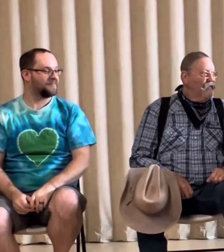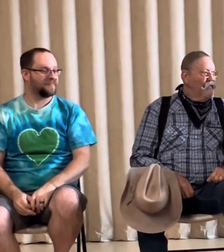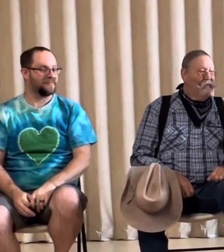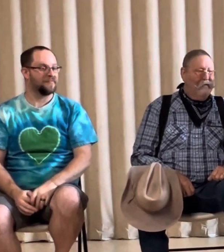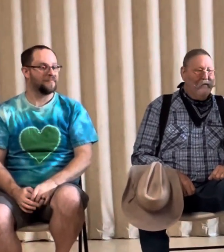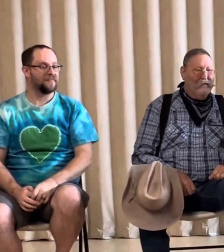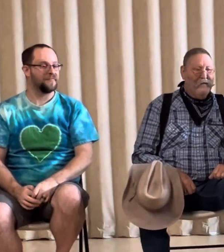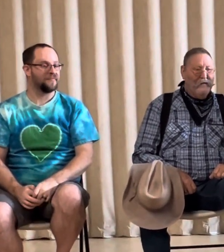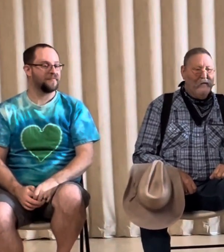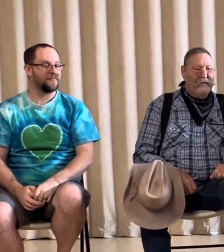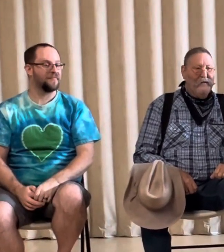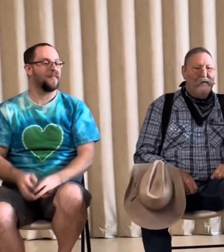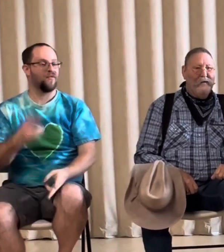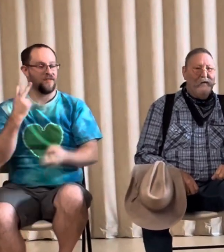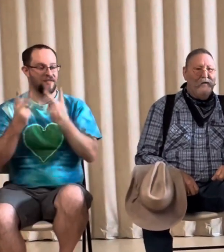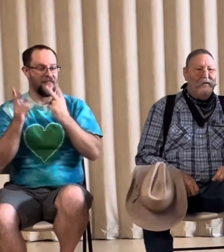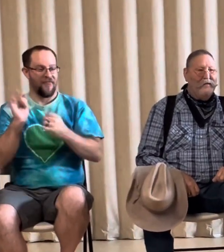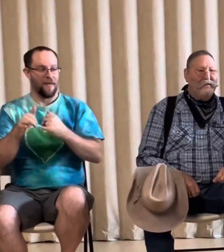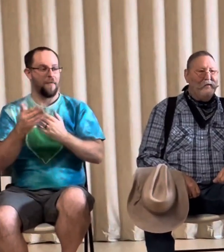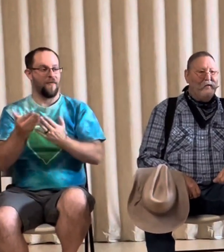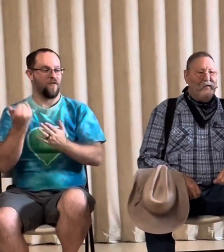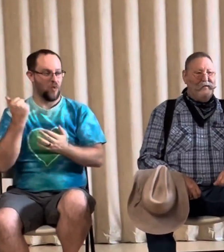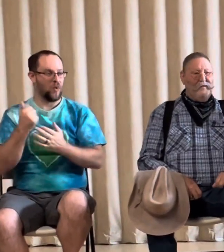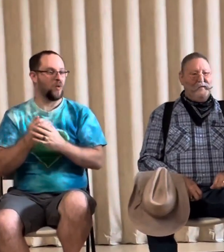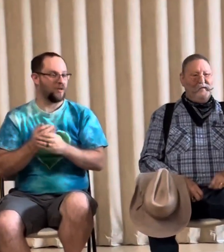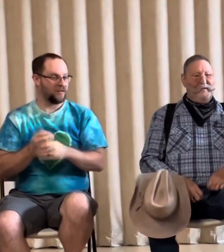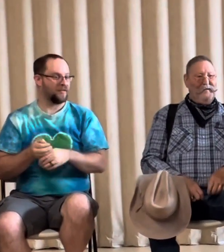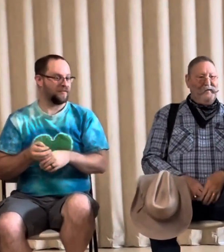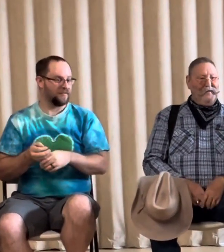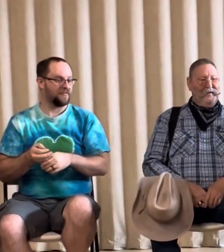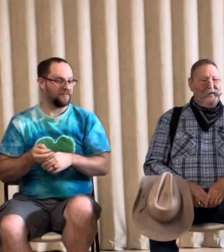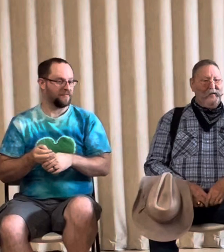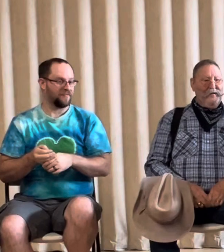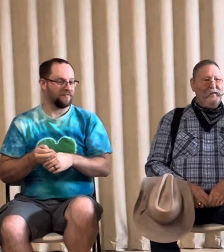We've seen that before. BUSTER: You've seen that before? That's great!